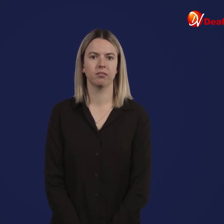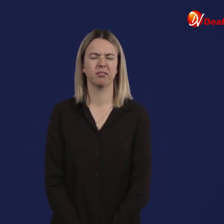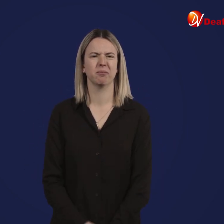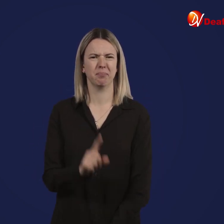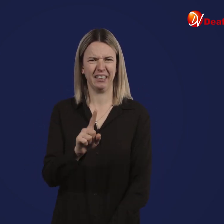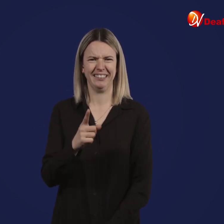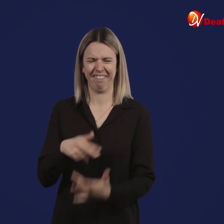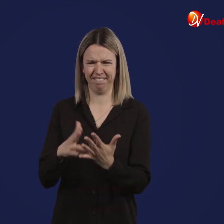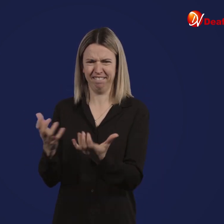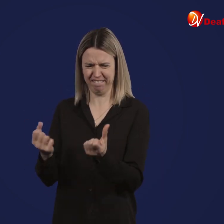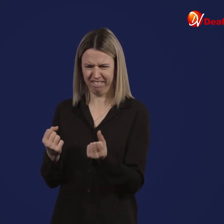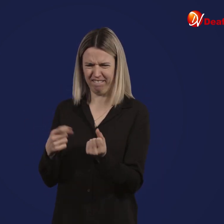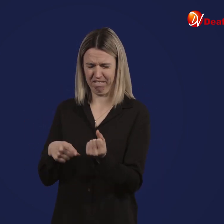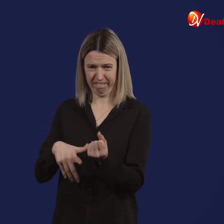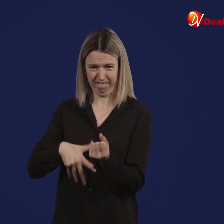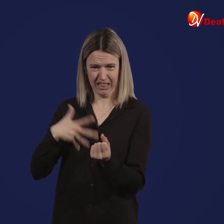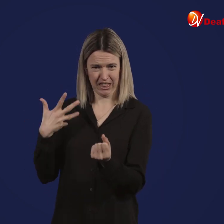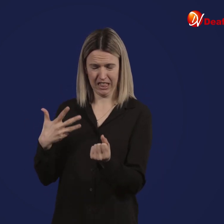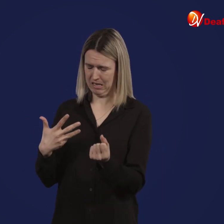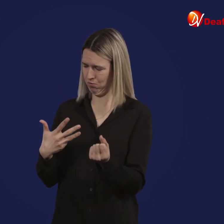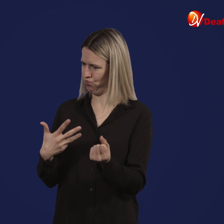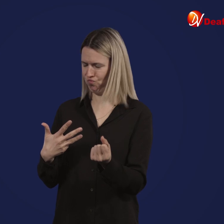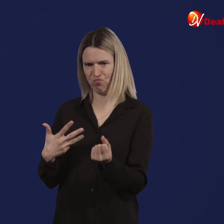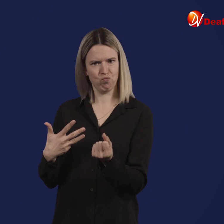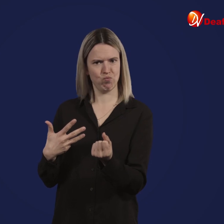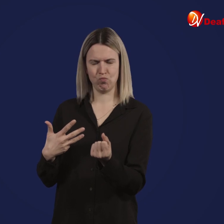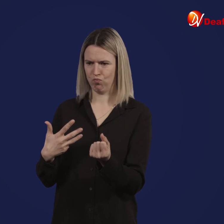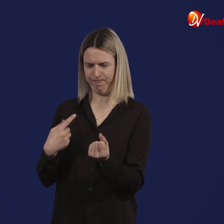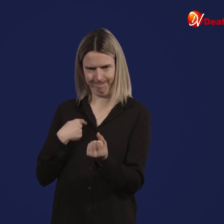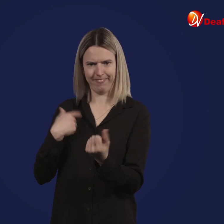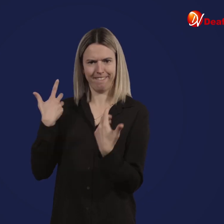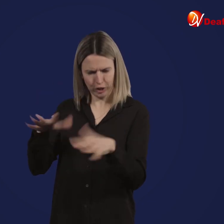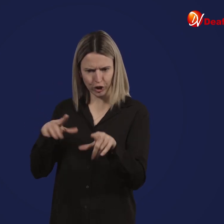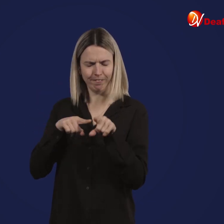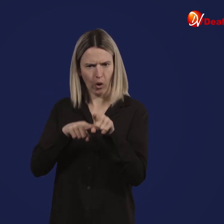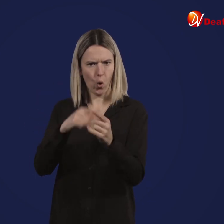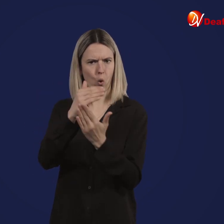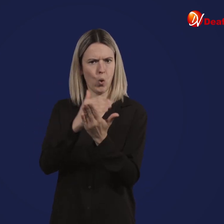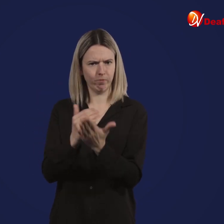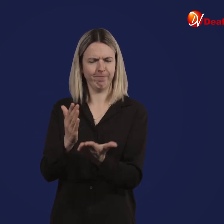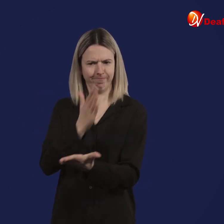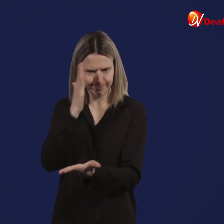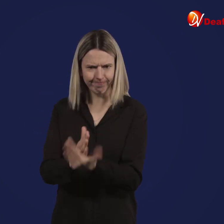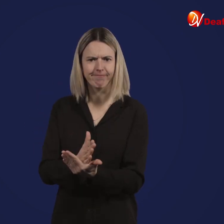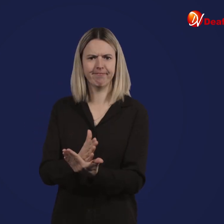or exception such as a medical reason, you can request for the fine to be reviewed by Victoria Police.